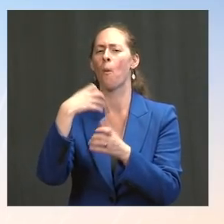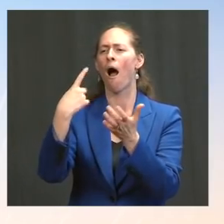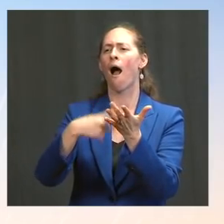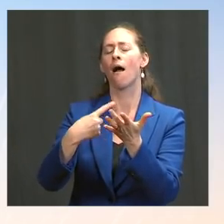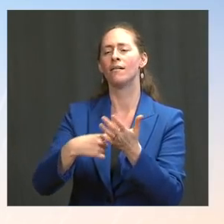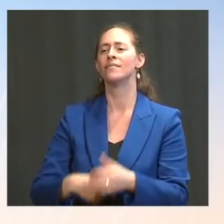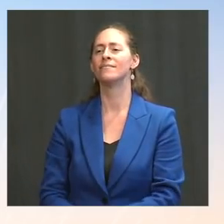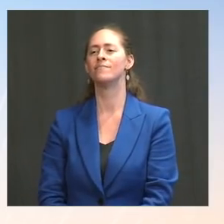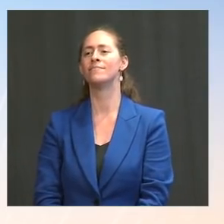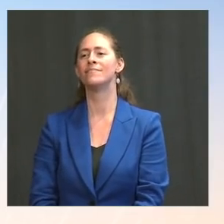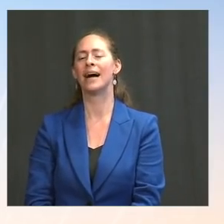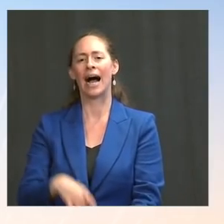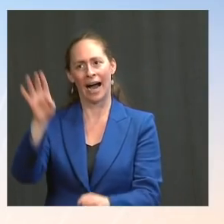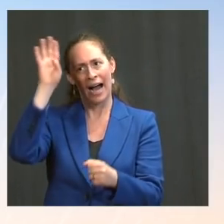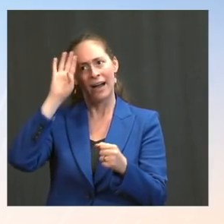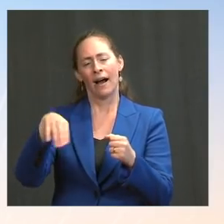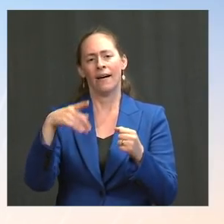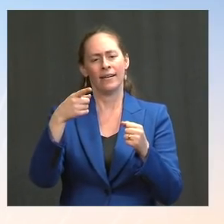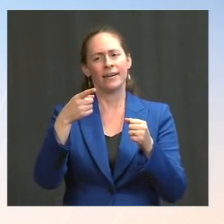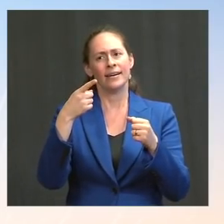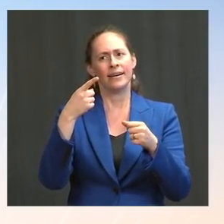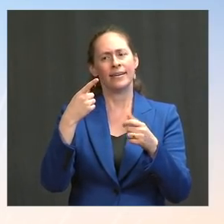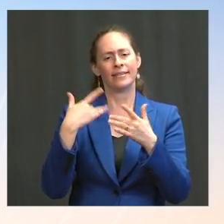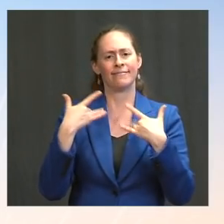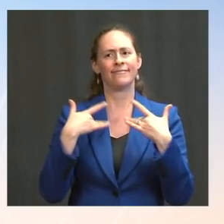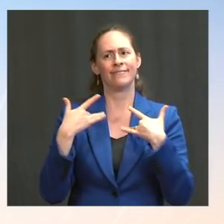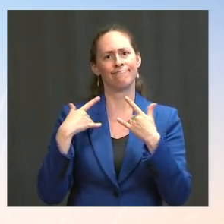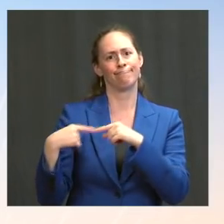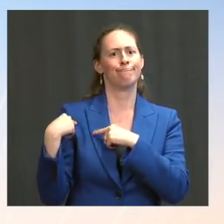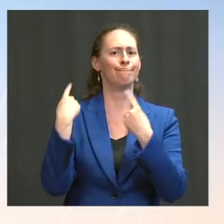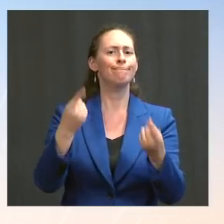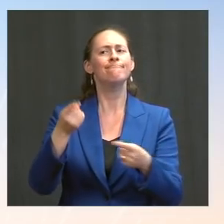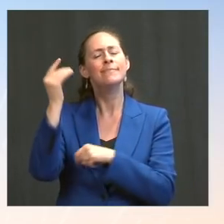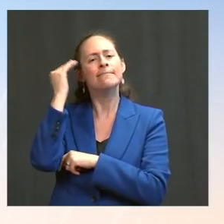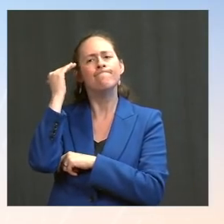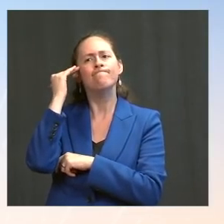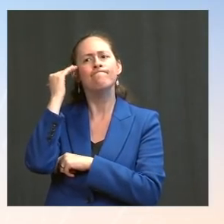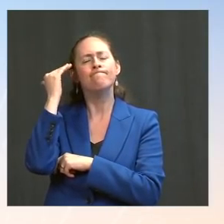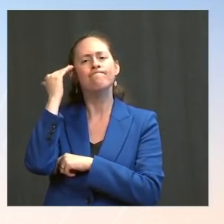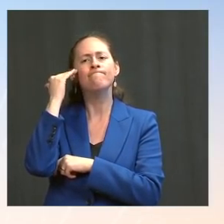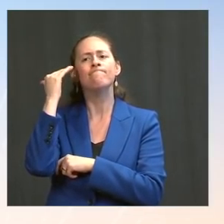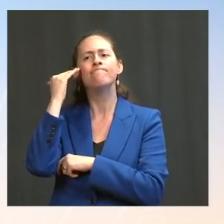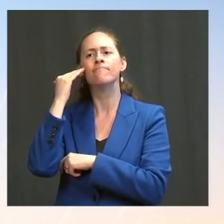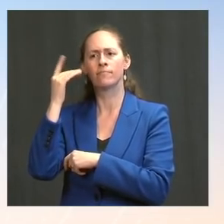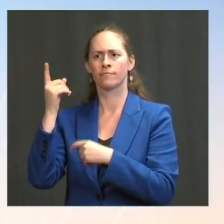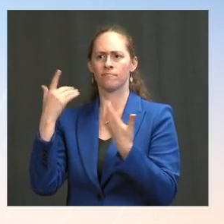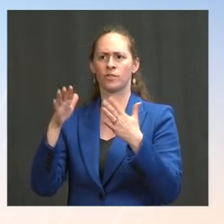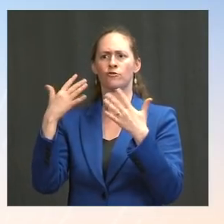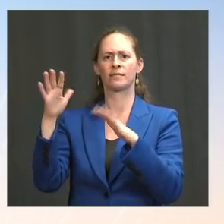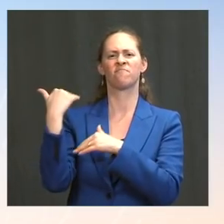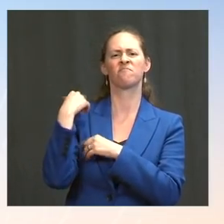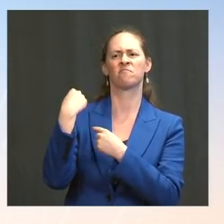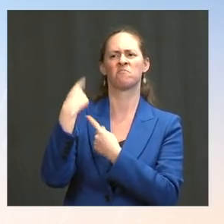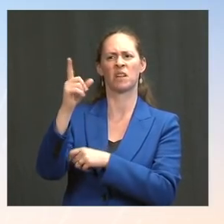focused on for some time. It was the focus of the President's 100-day supply chain review. And we've been in constant and close contact